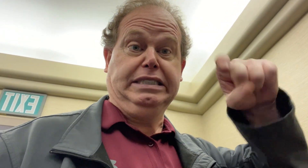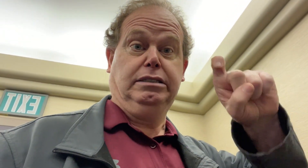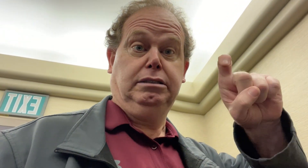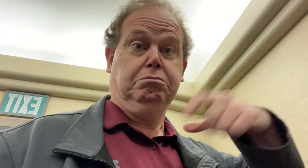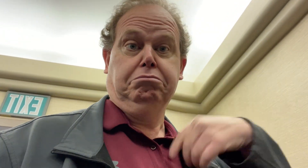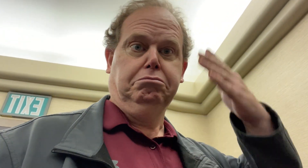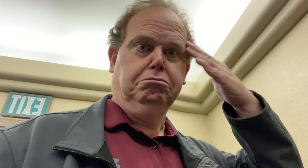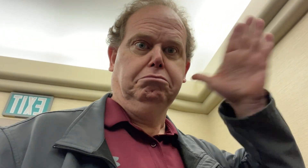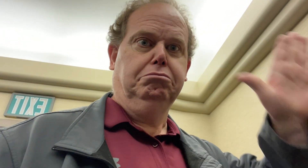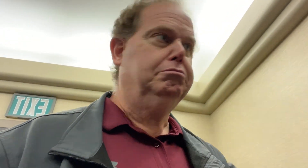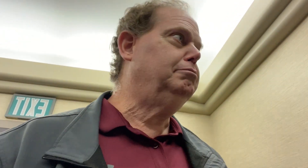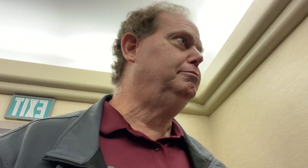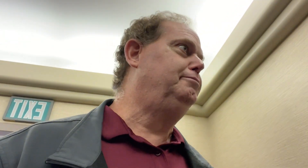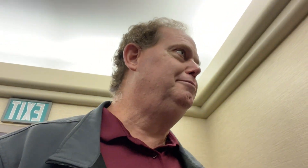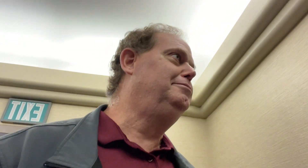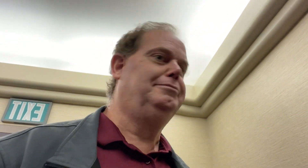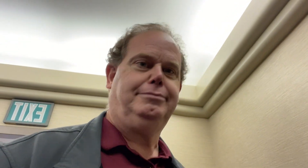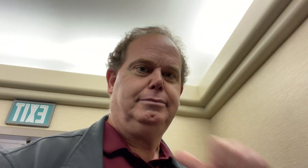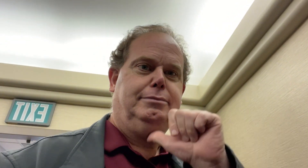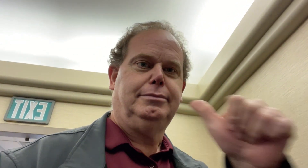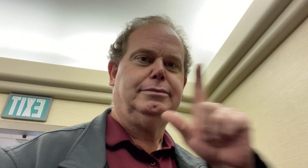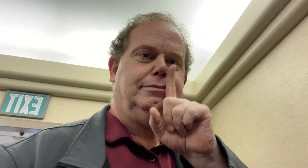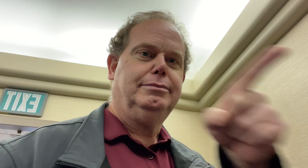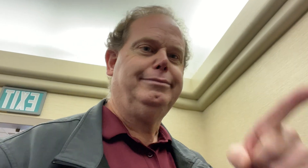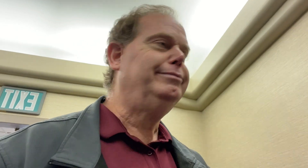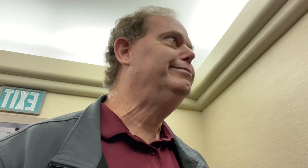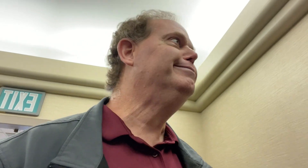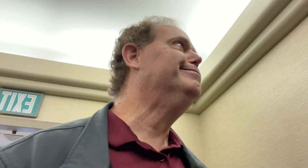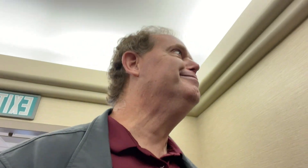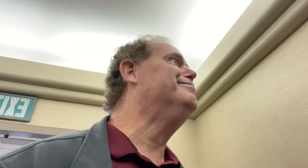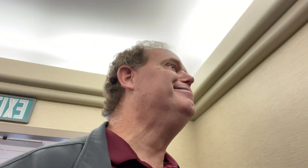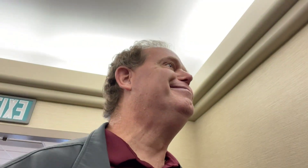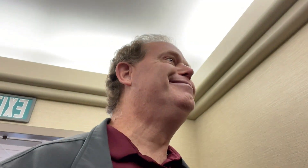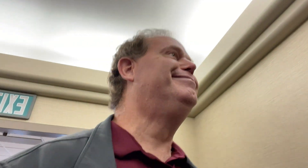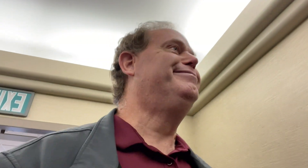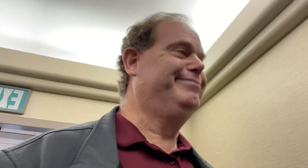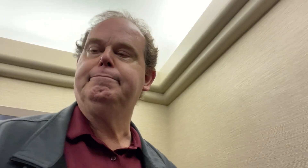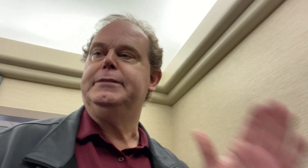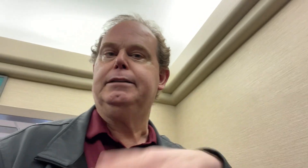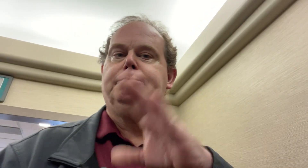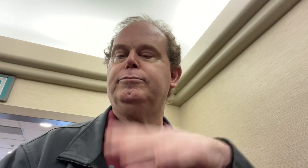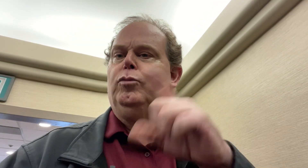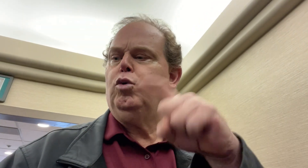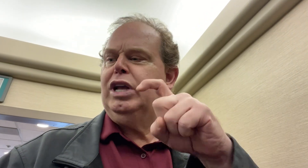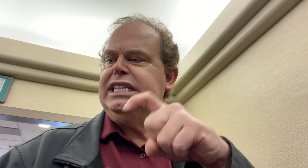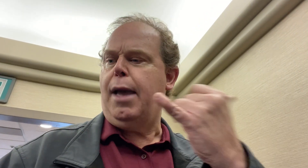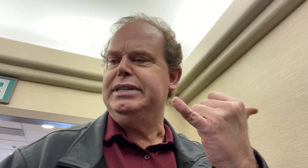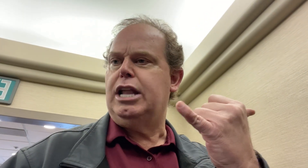Am I Nervous? I don't know. I am not sure. Hey, what time is it now?